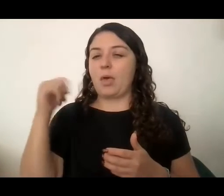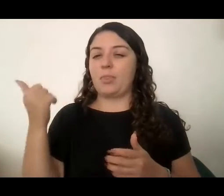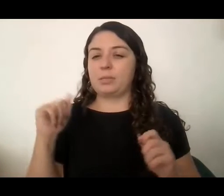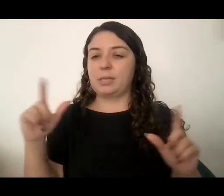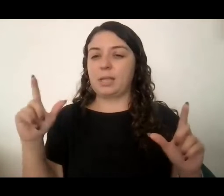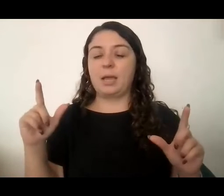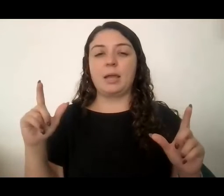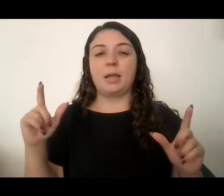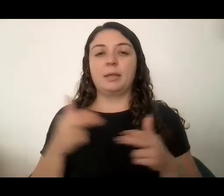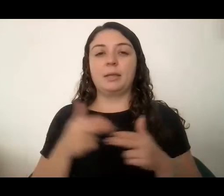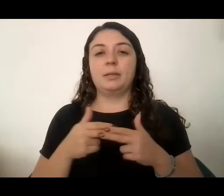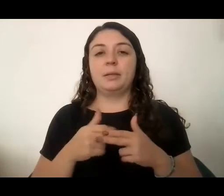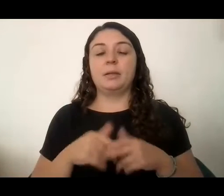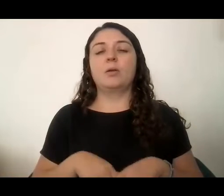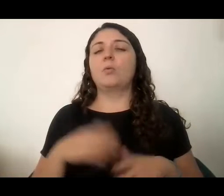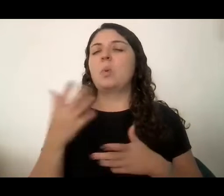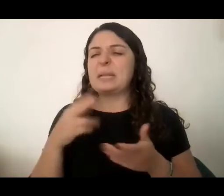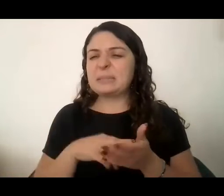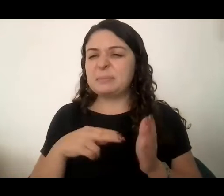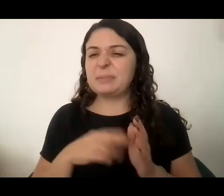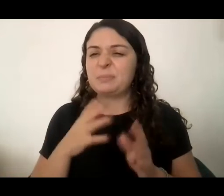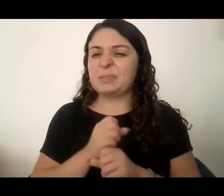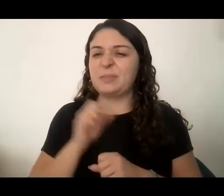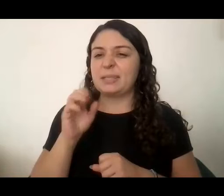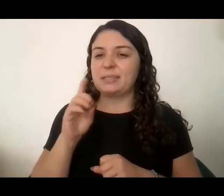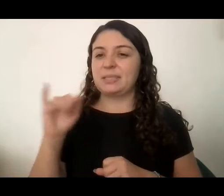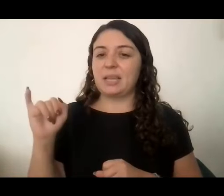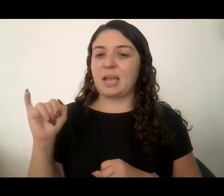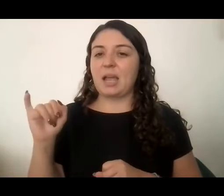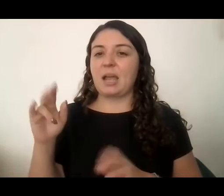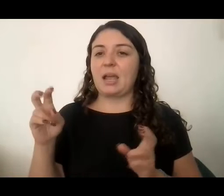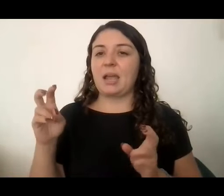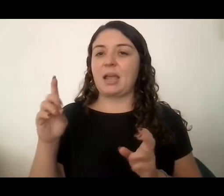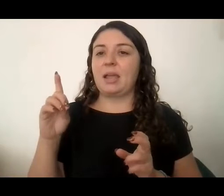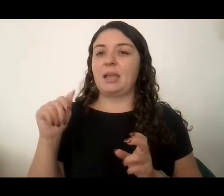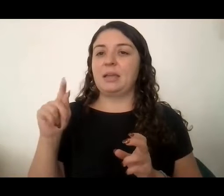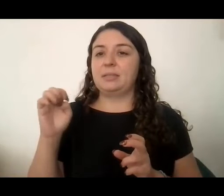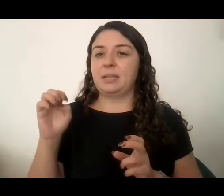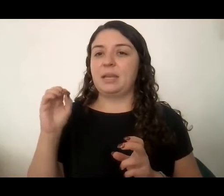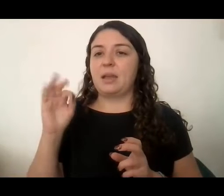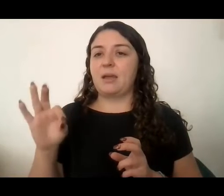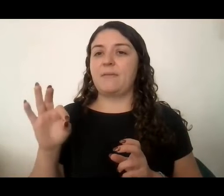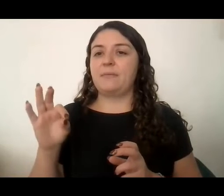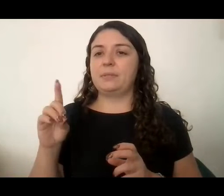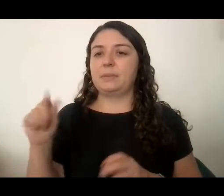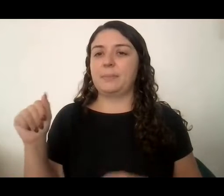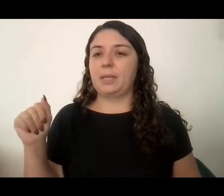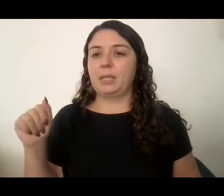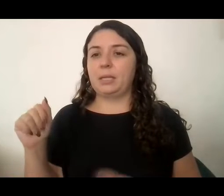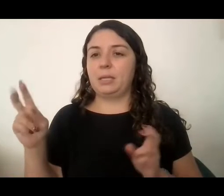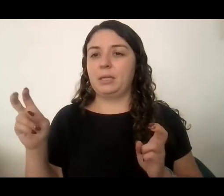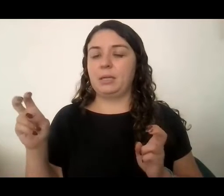does it mean receiving SSDI dates of disability? >> MOLLY SULLIVAN: What does it mean receiving